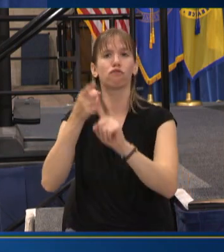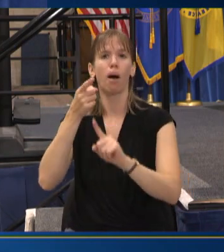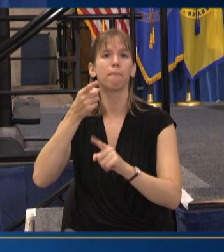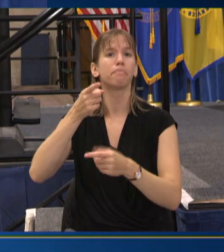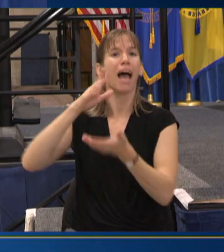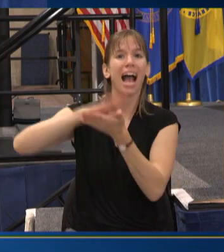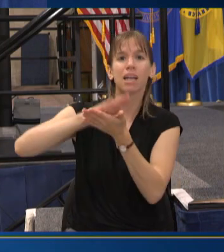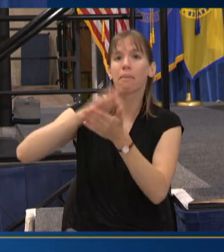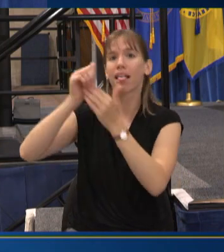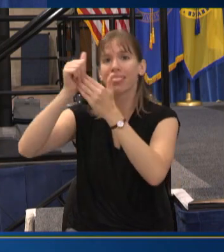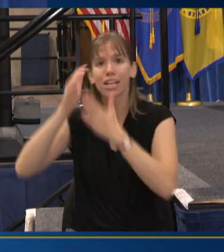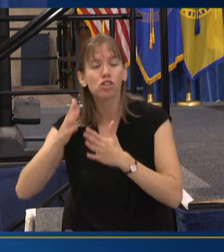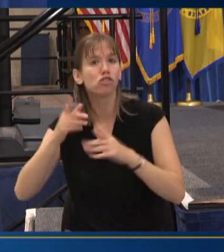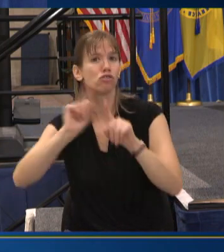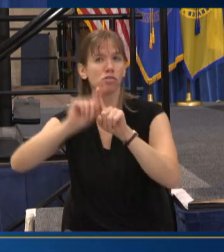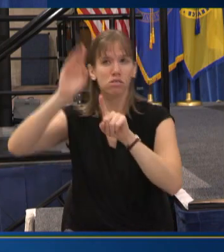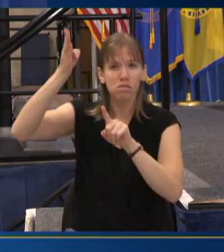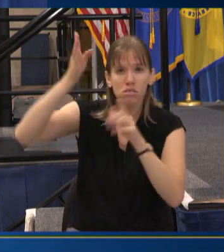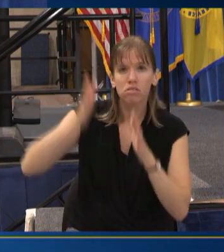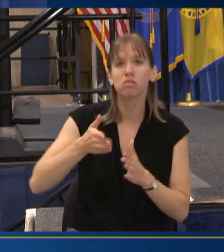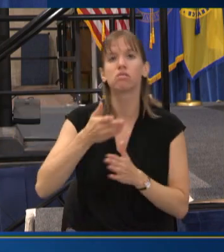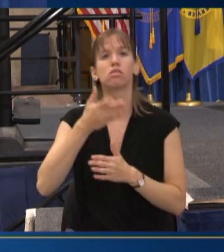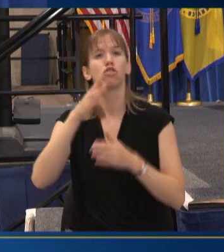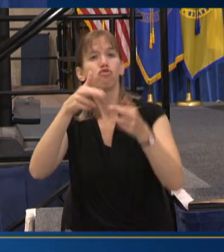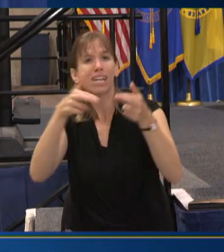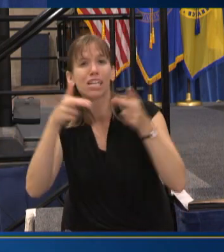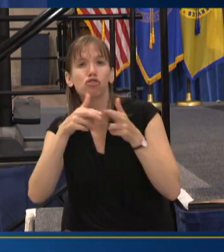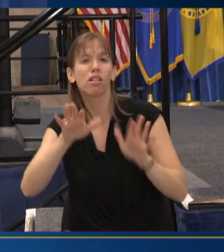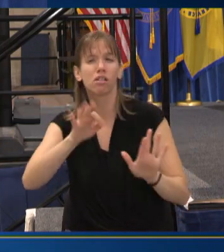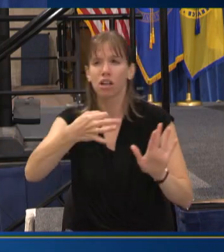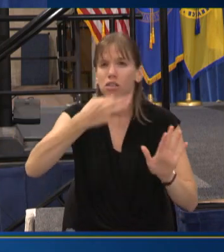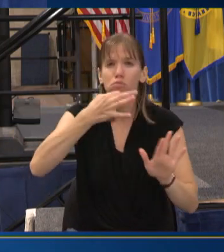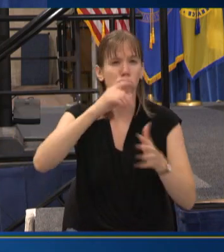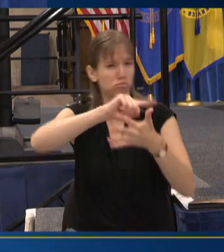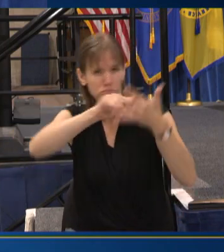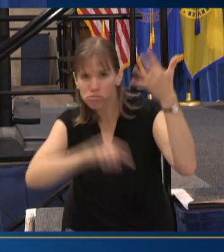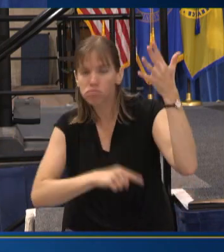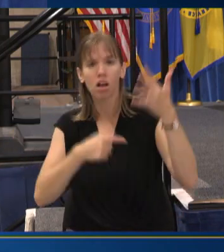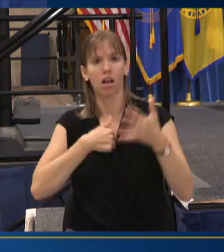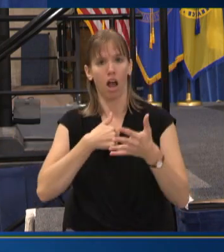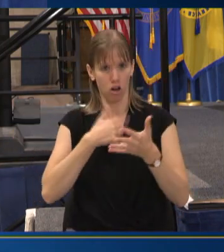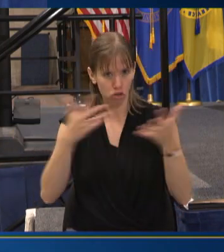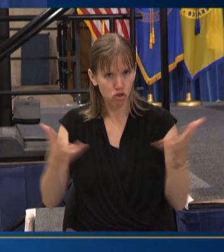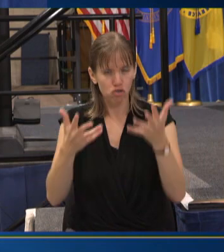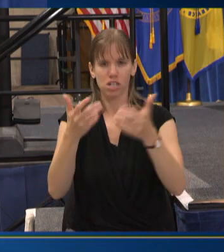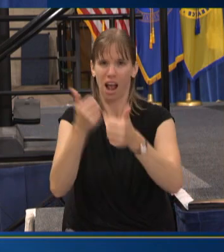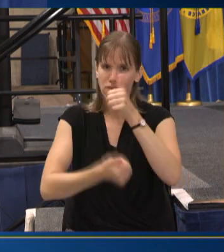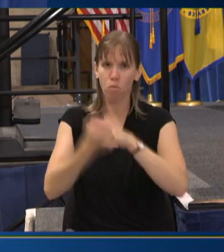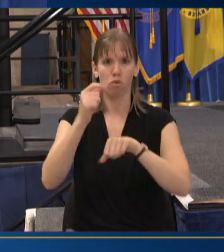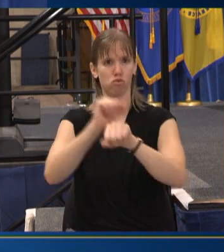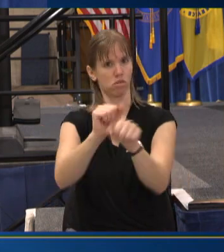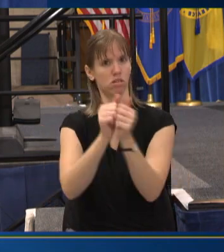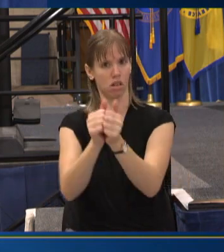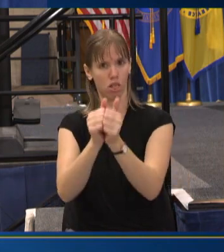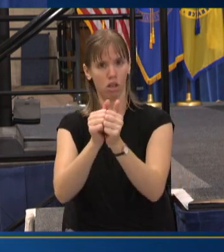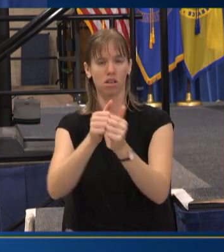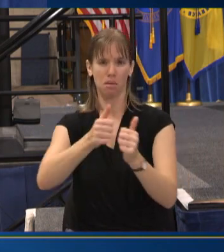regional administrators, and federal experts. And I encourage everyone to work with us to help us leverage relationships across